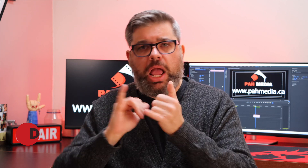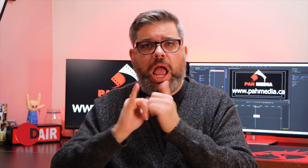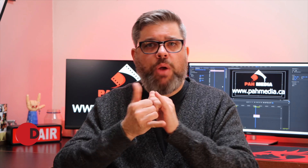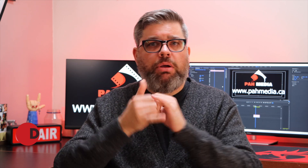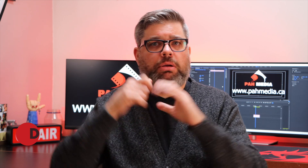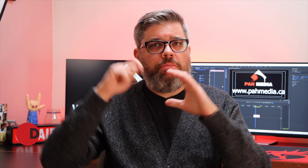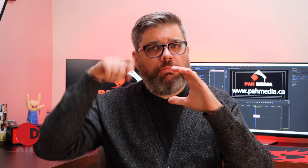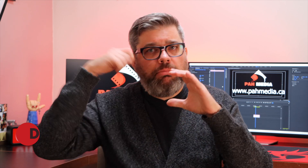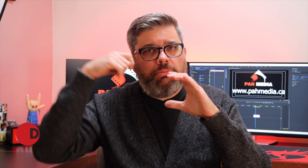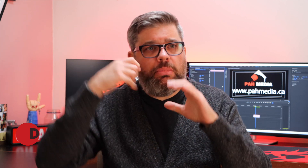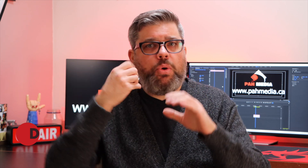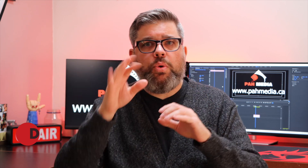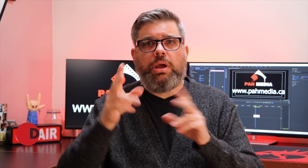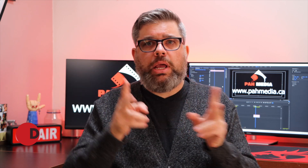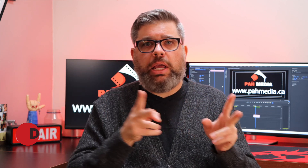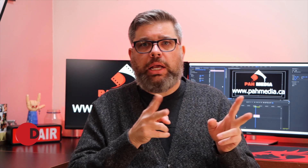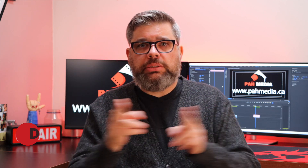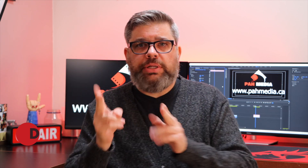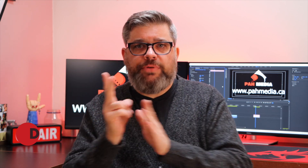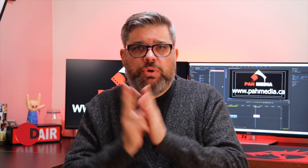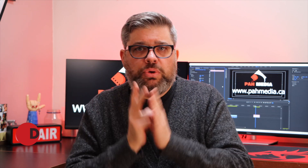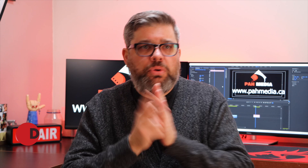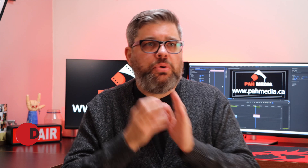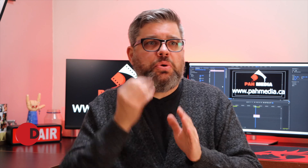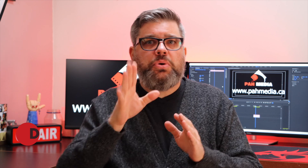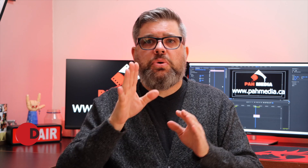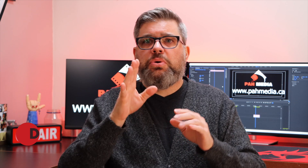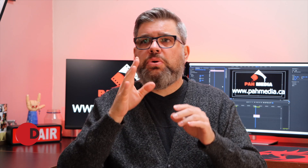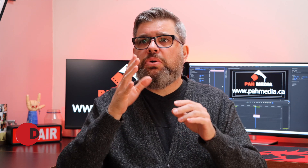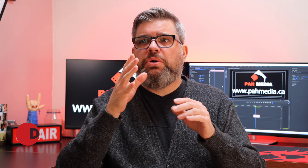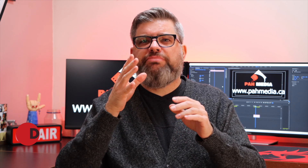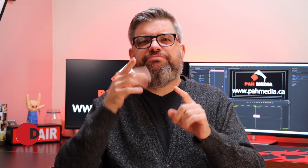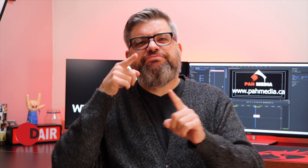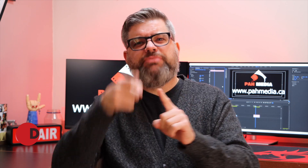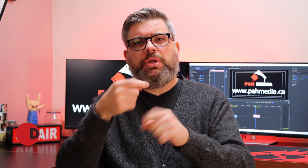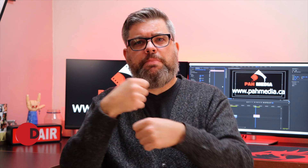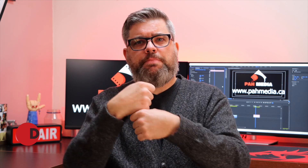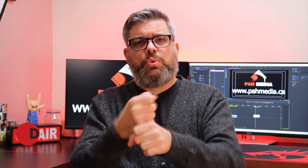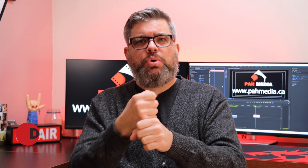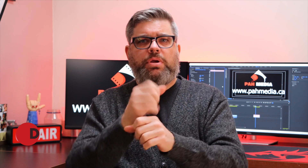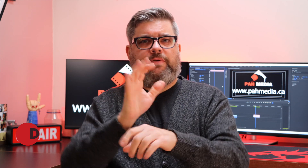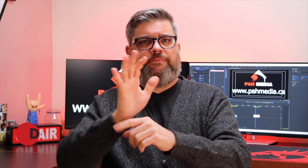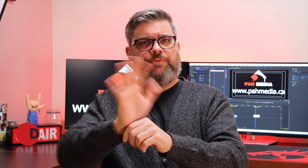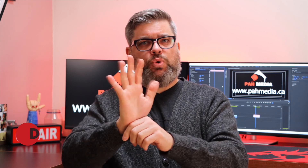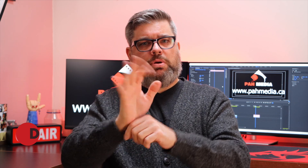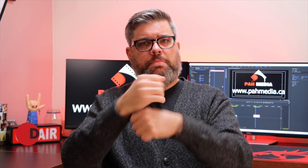videos and movies. I provided a class on Zoom recently and